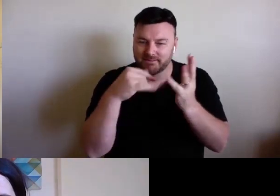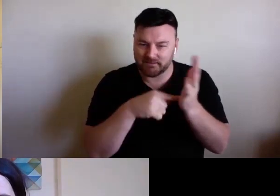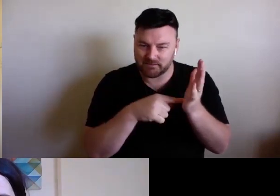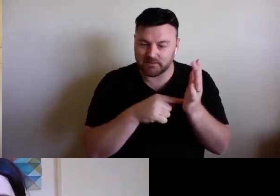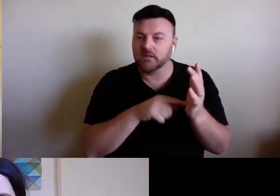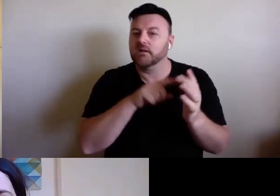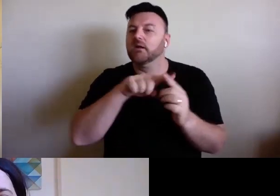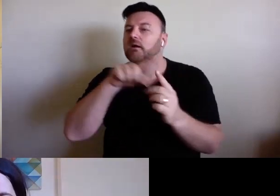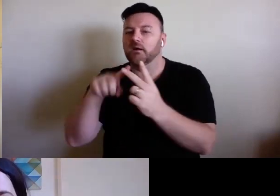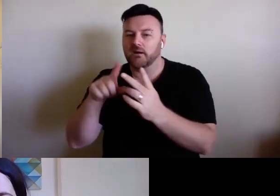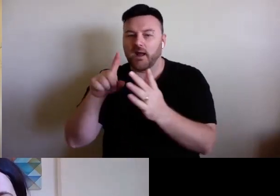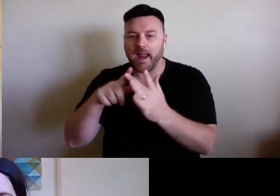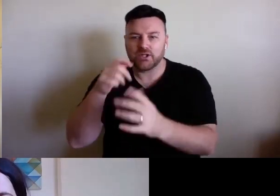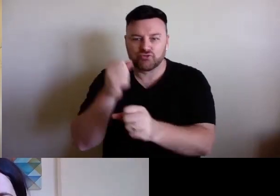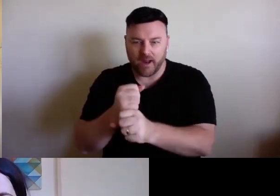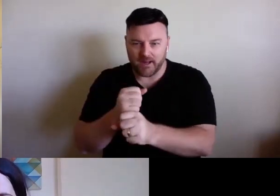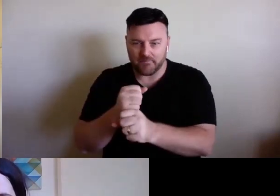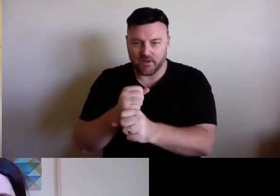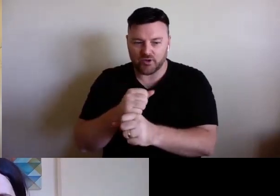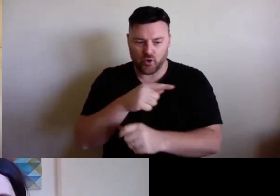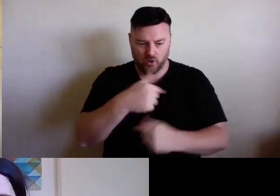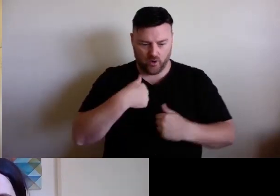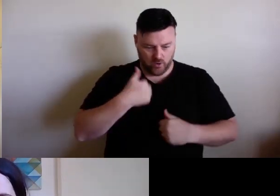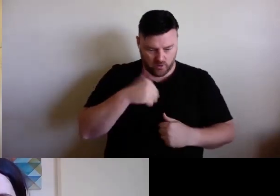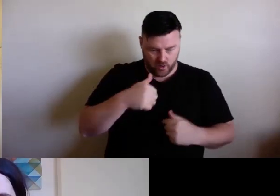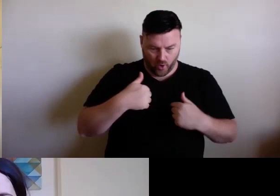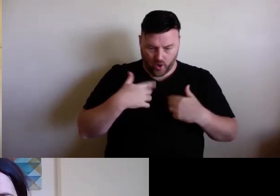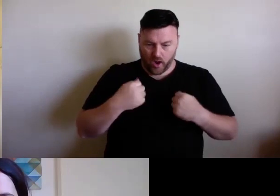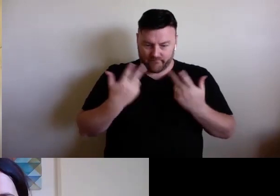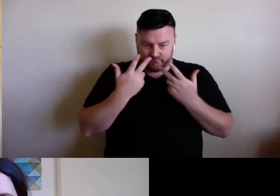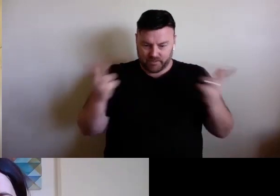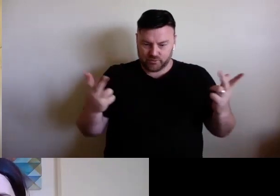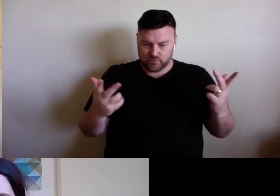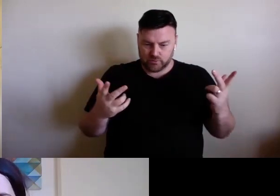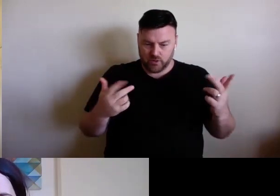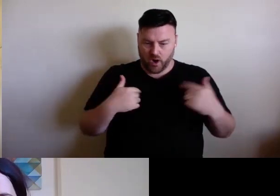having conversations, she found it was those platforms that really grew